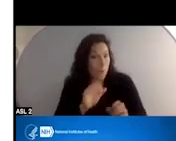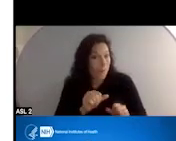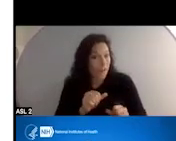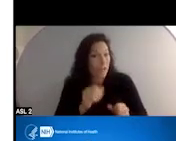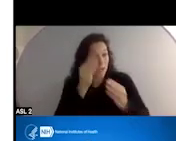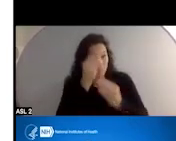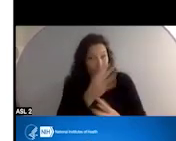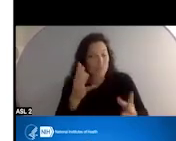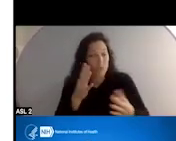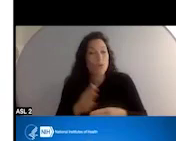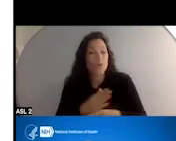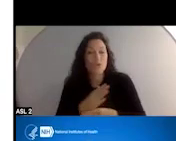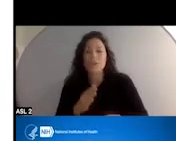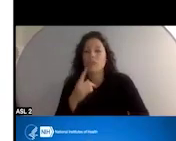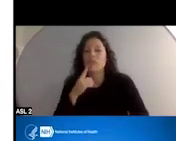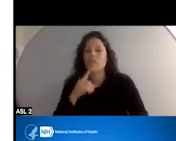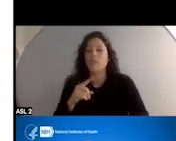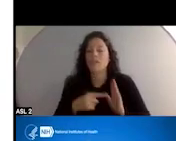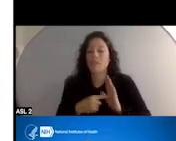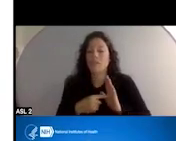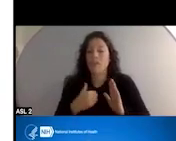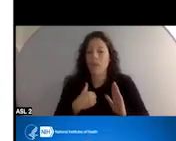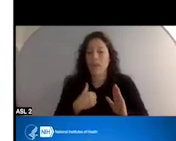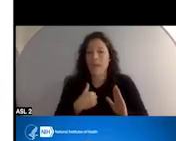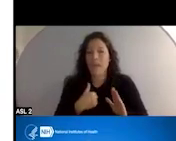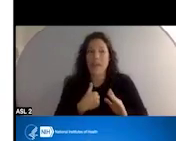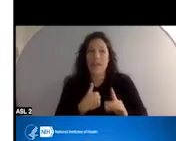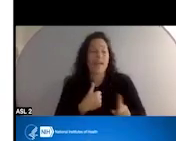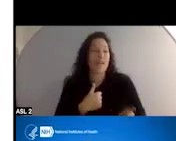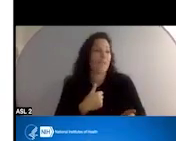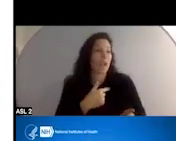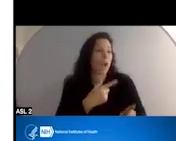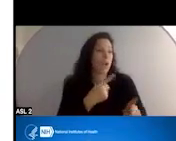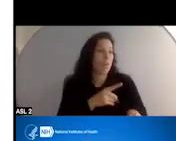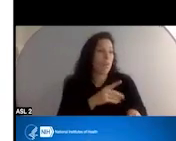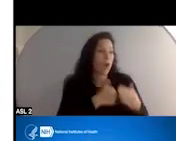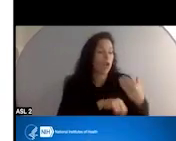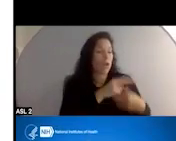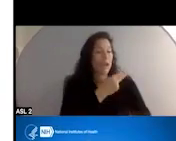so, for example, a data use agreement under HIPAA or things like terms and conditions